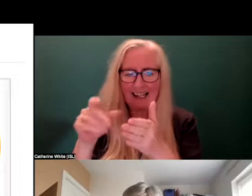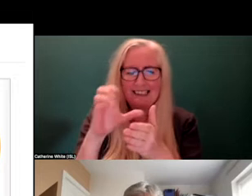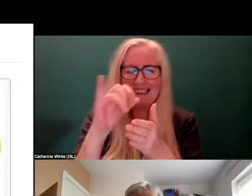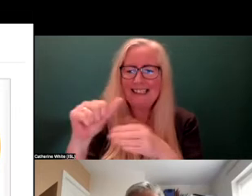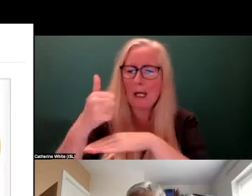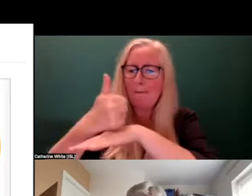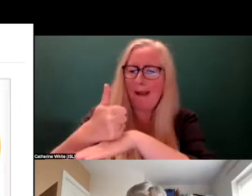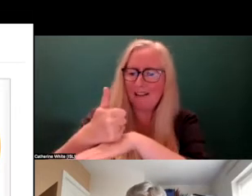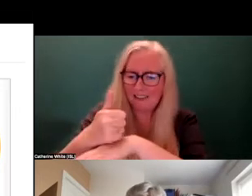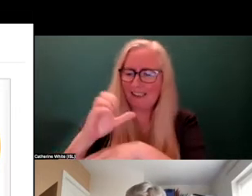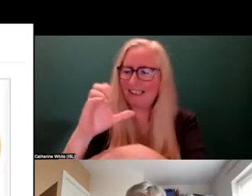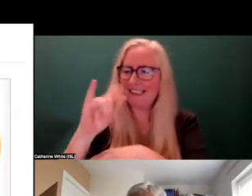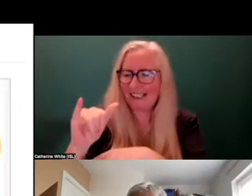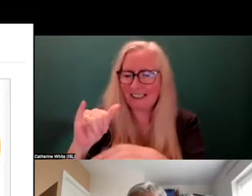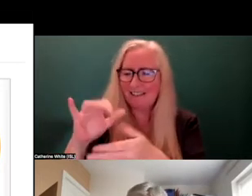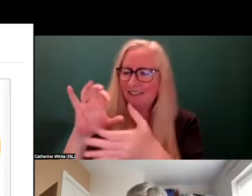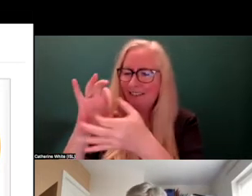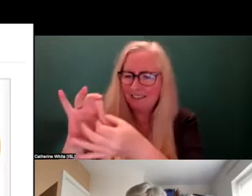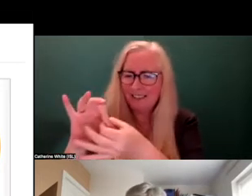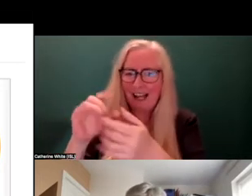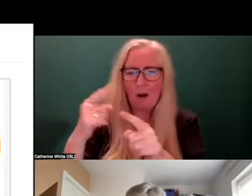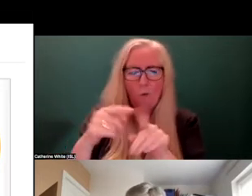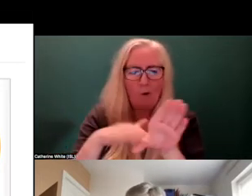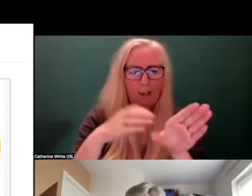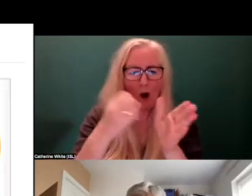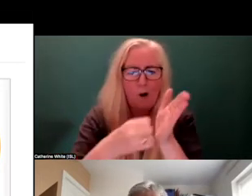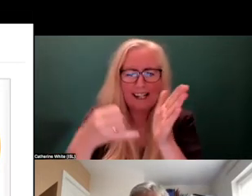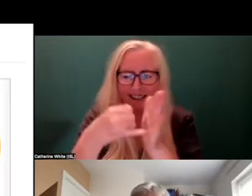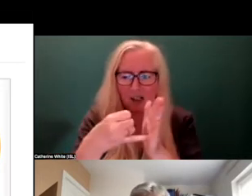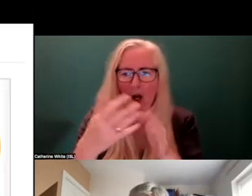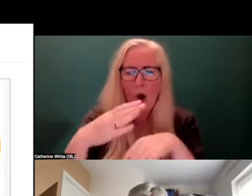a cities led project, connecting city governance and its stakeholders with